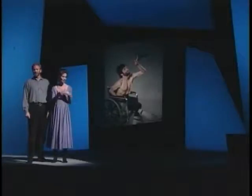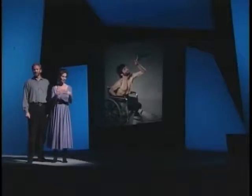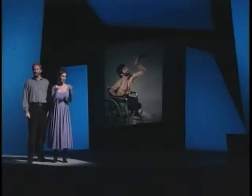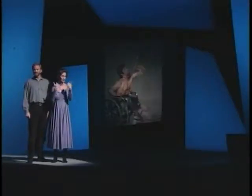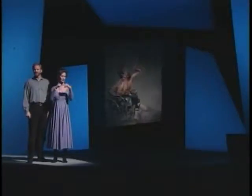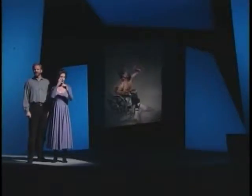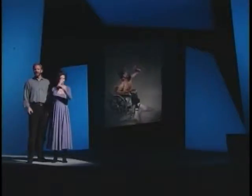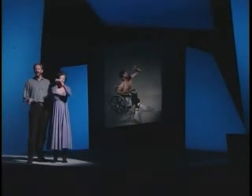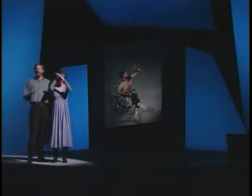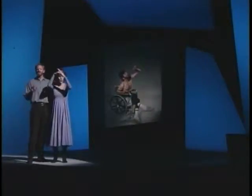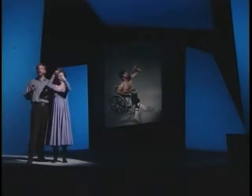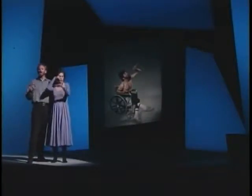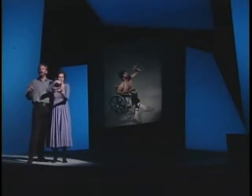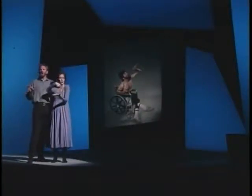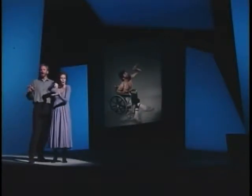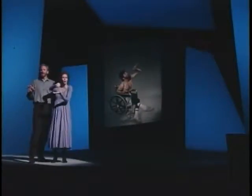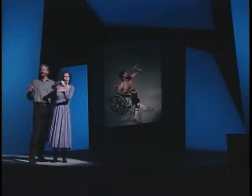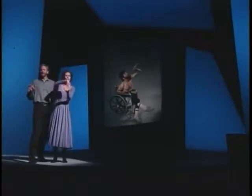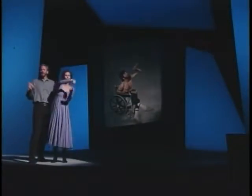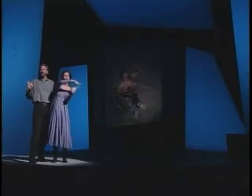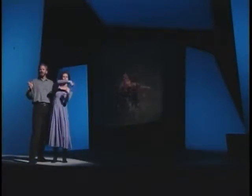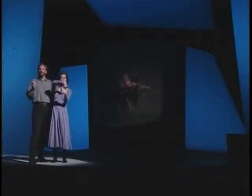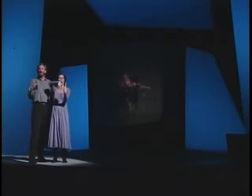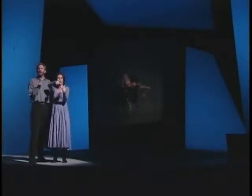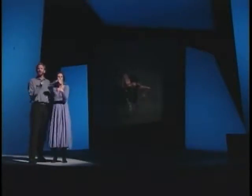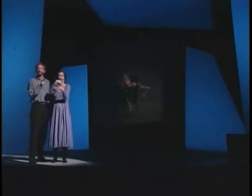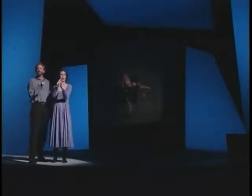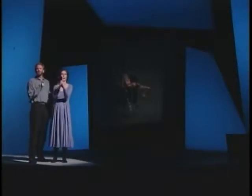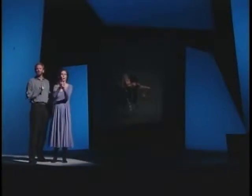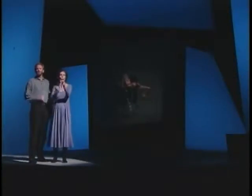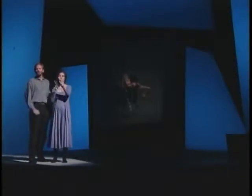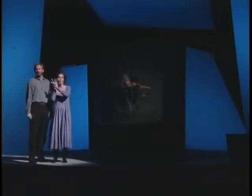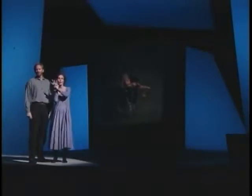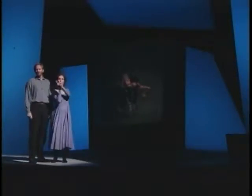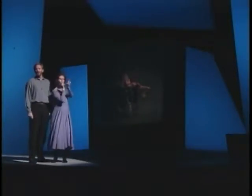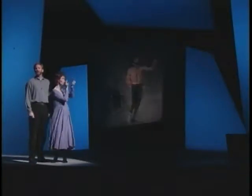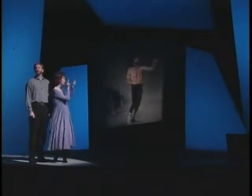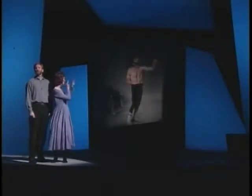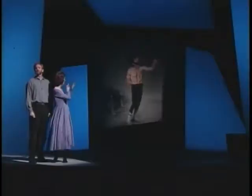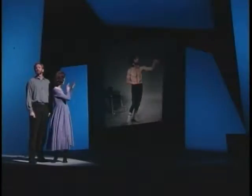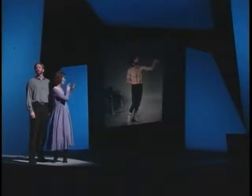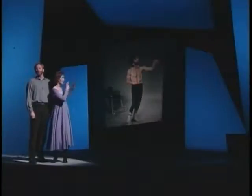and he does dance and our eyes are glued to him and he is beautiful